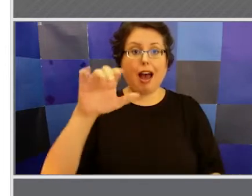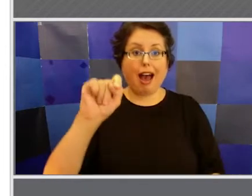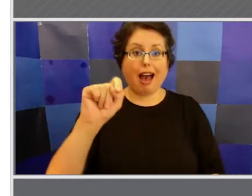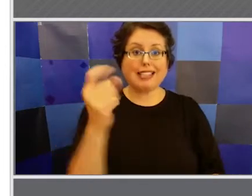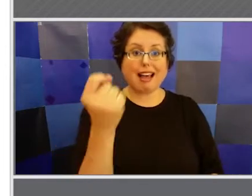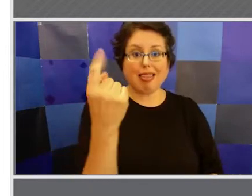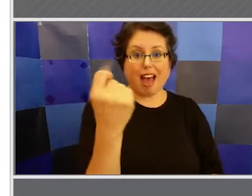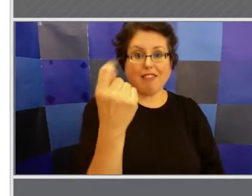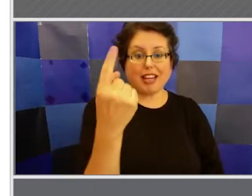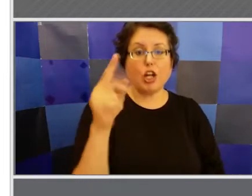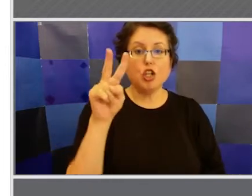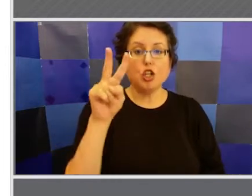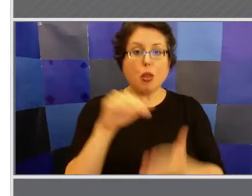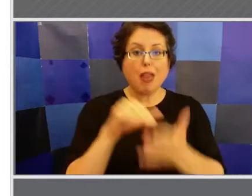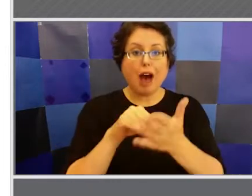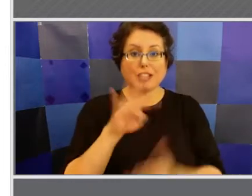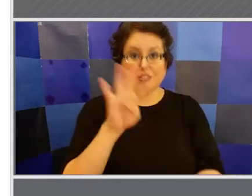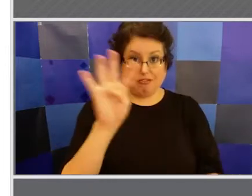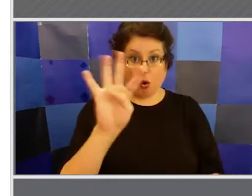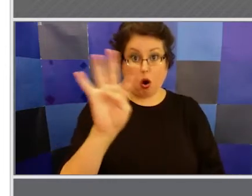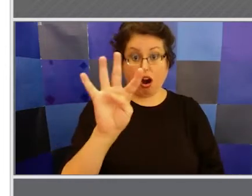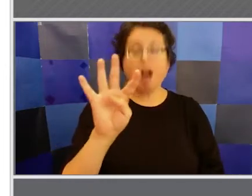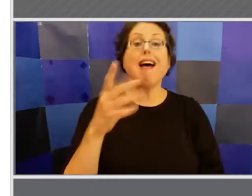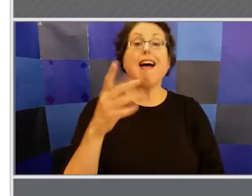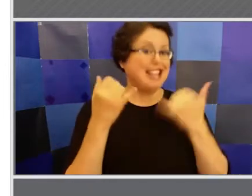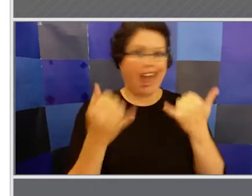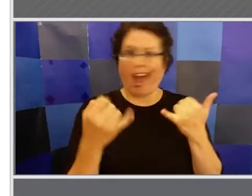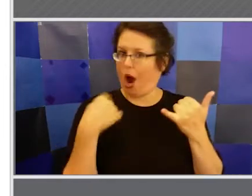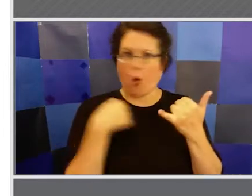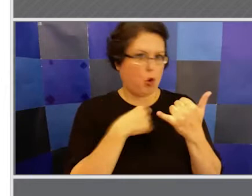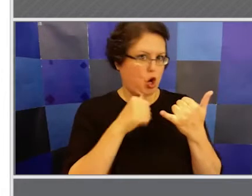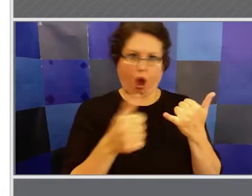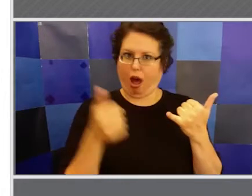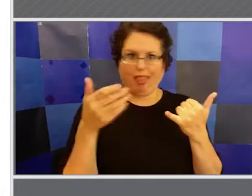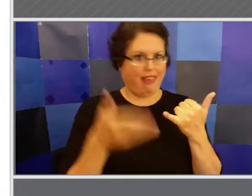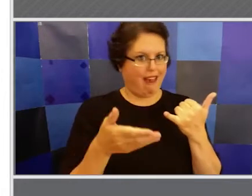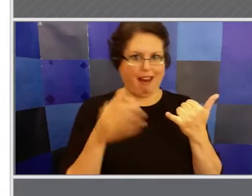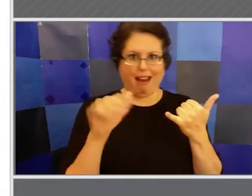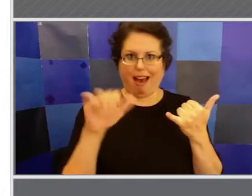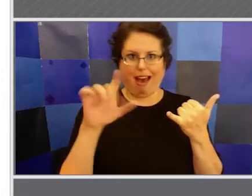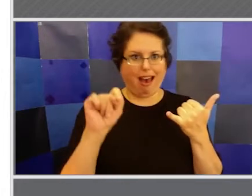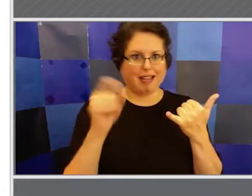2004 that now that we're no longer in Act 11, we kept this practice where there's a